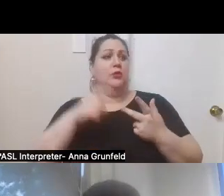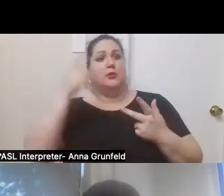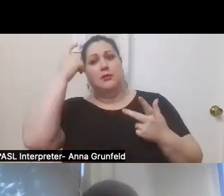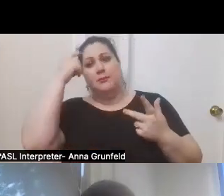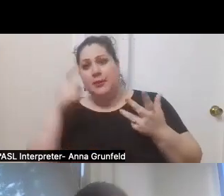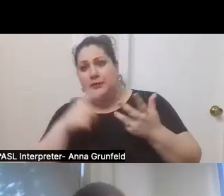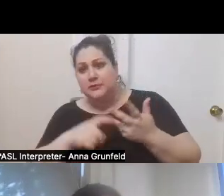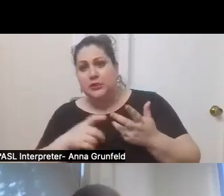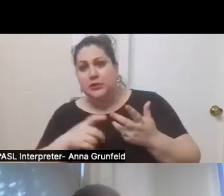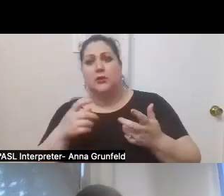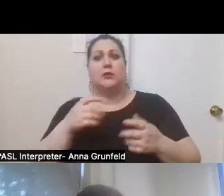Because we worked holistically.